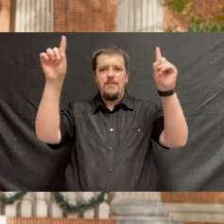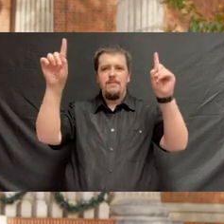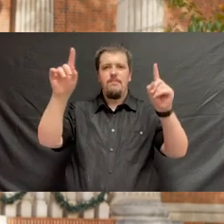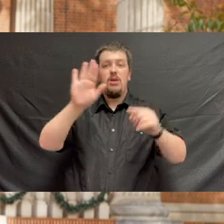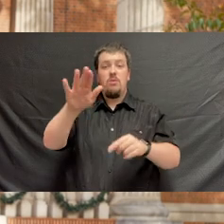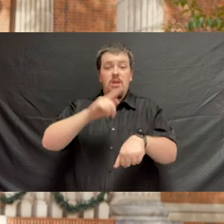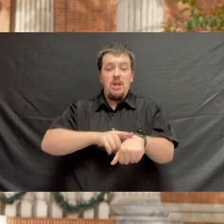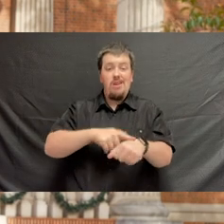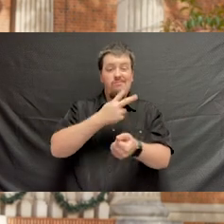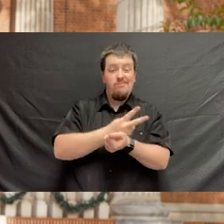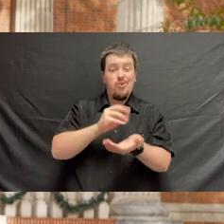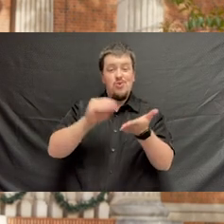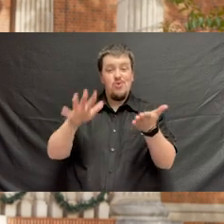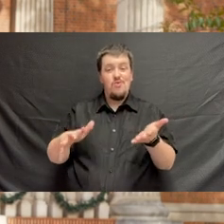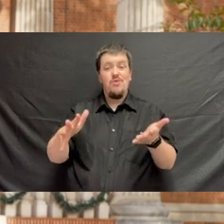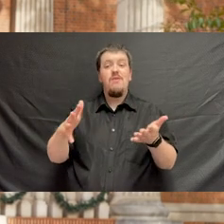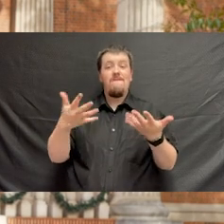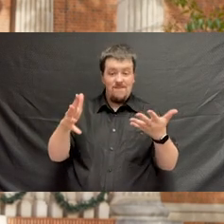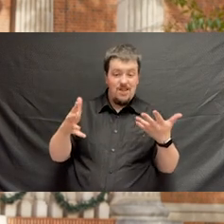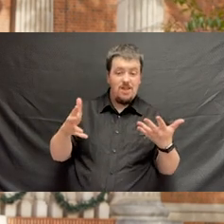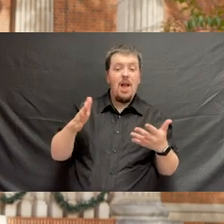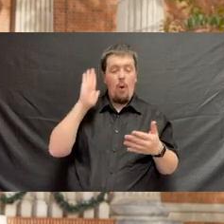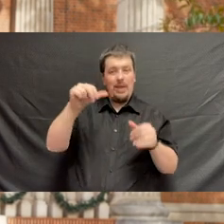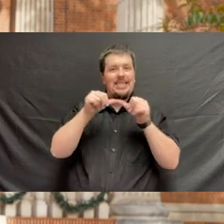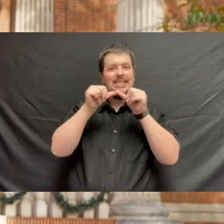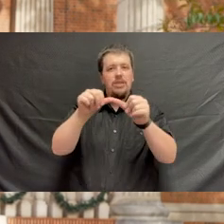Your time as a graduate student has and will continue